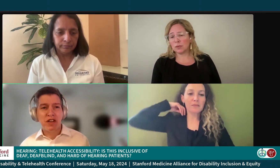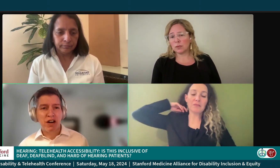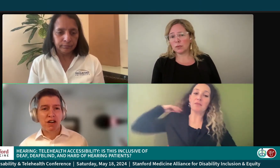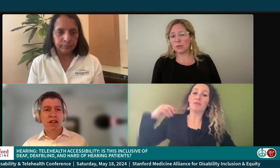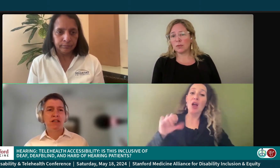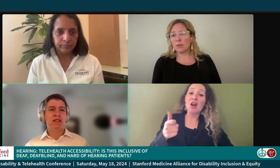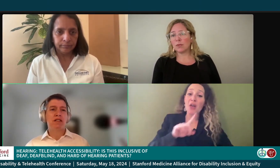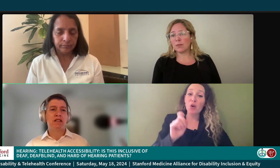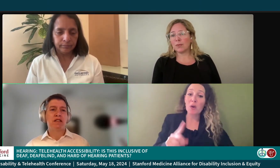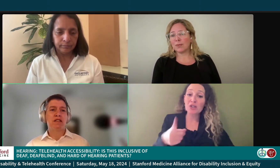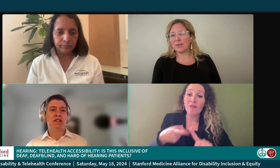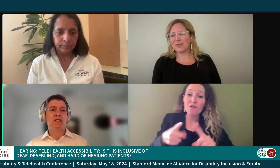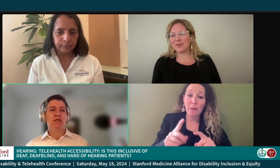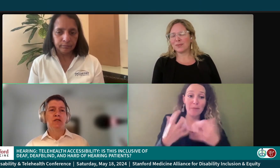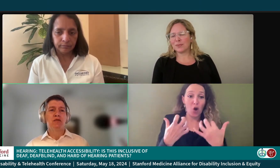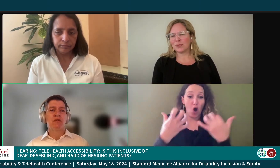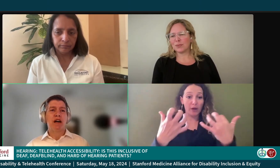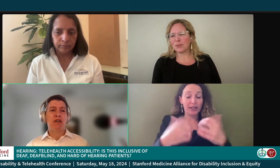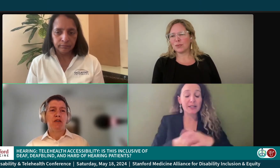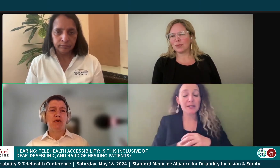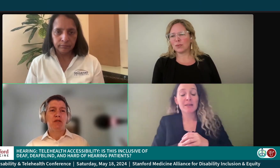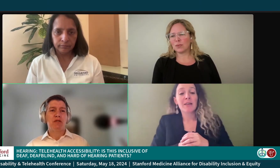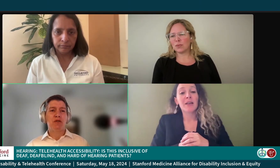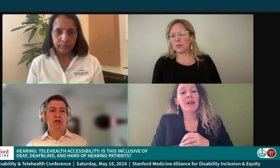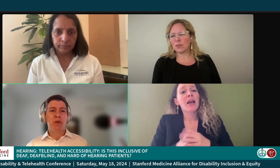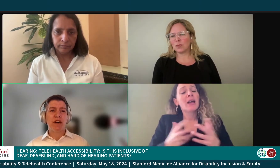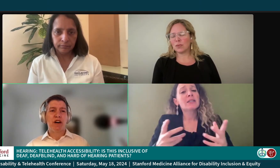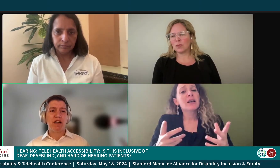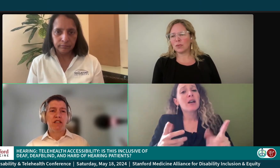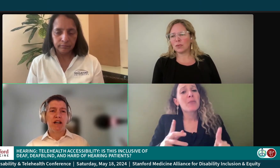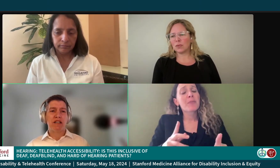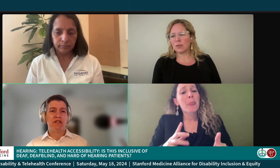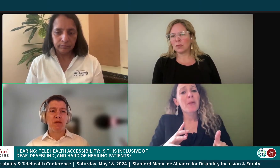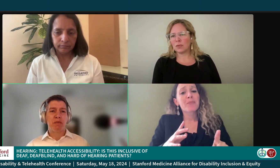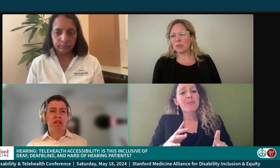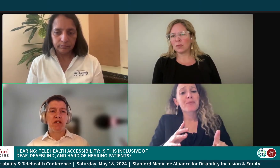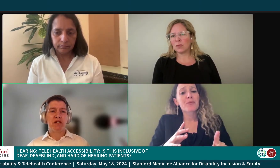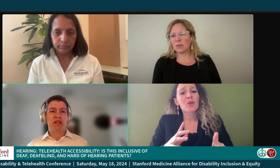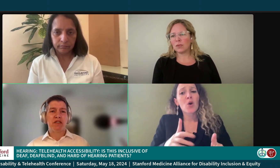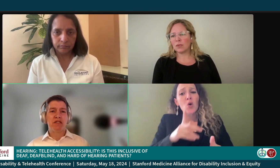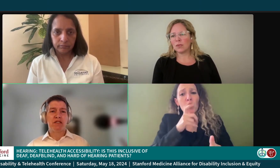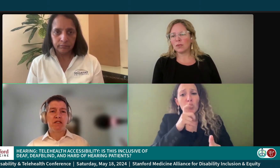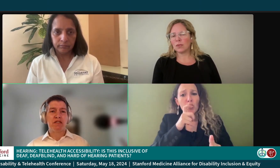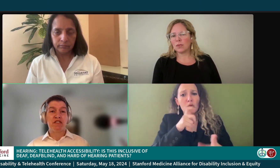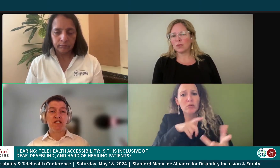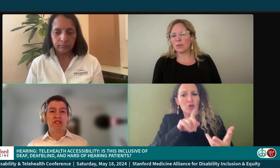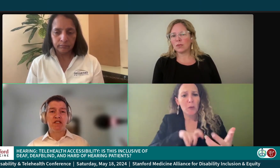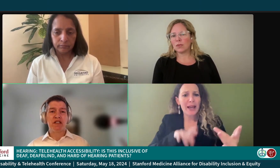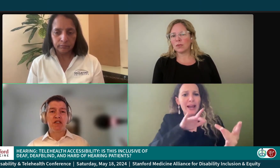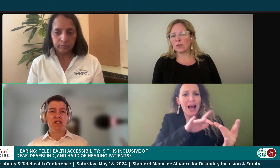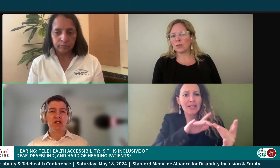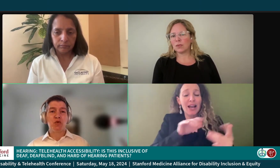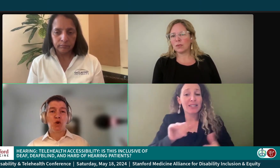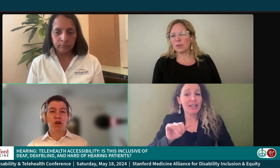the audience is, who should we contact, if administrators in the facility that you work